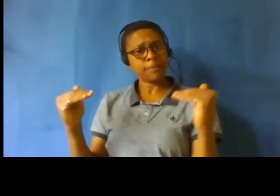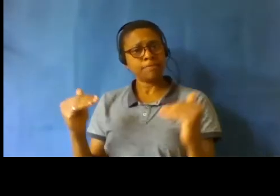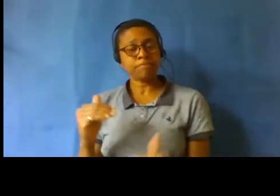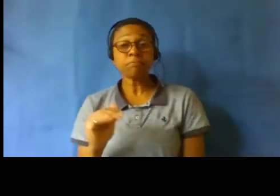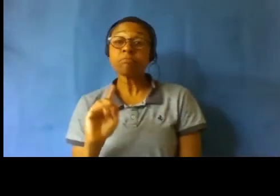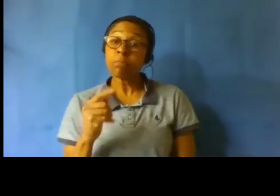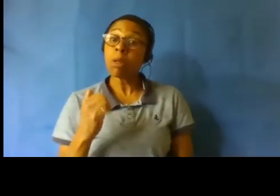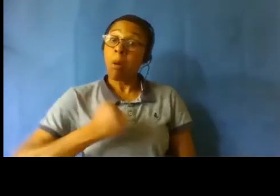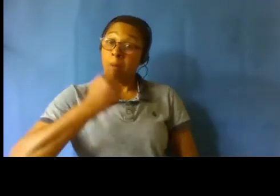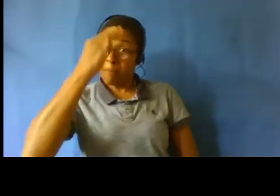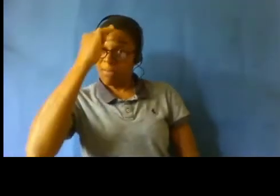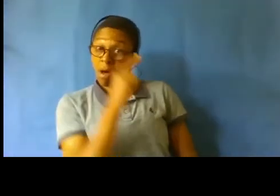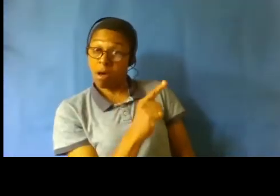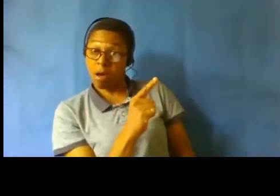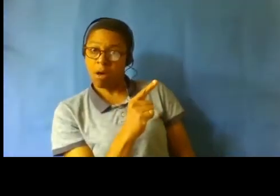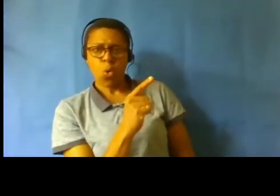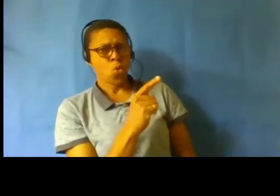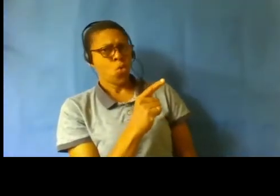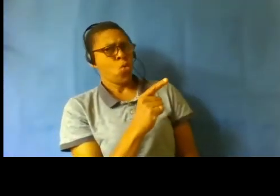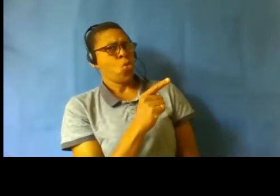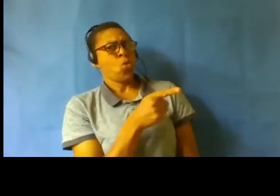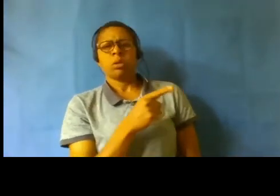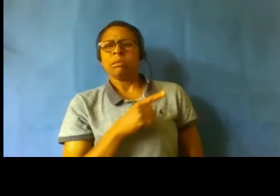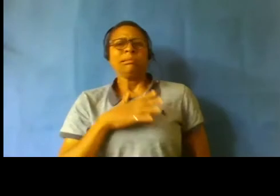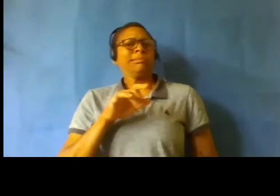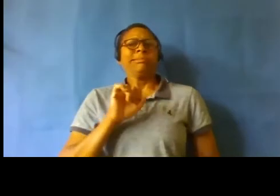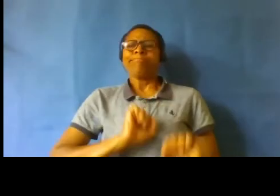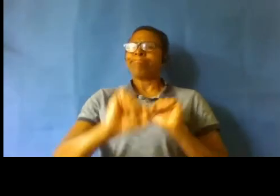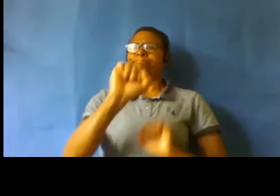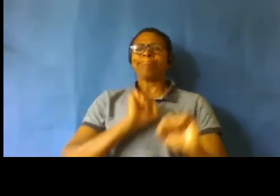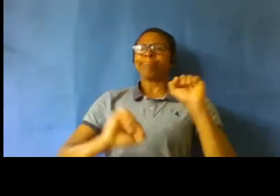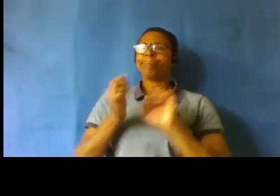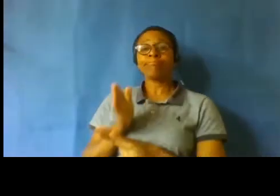instead believing in diet and exercise as an all-round healer my mum is dire